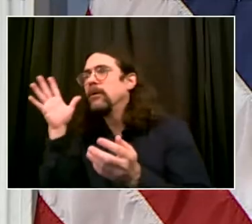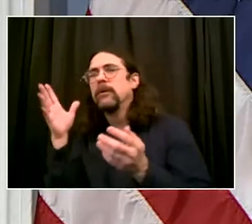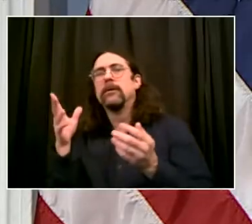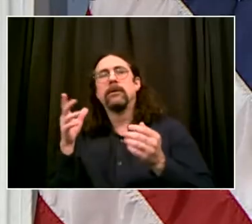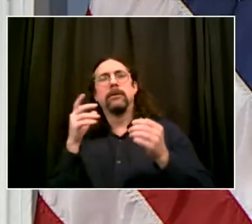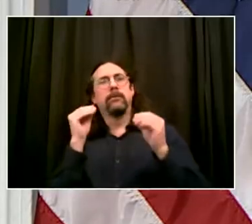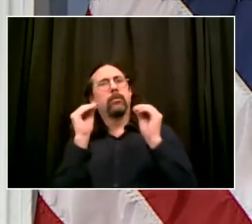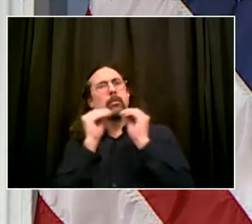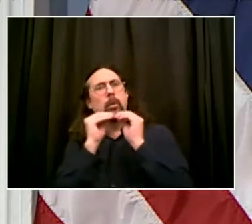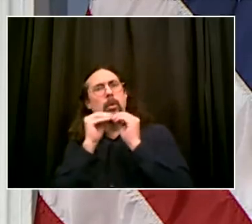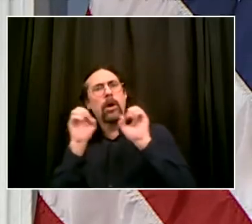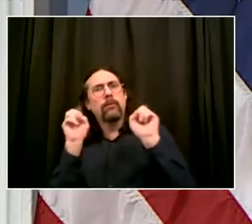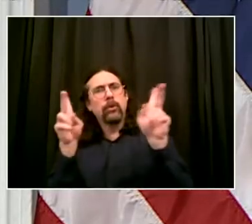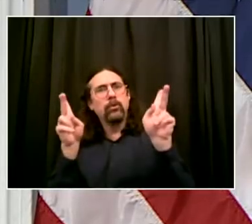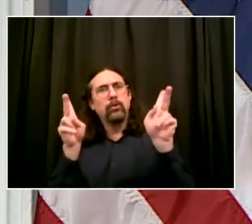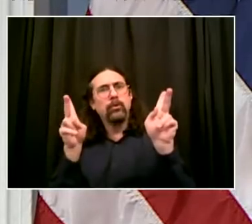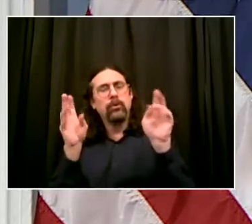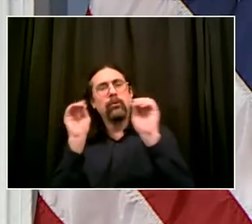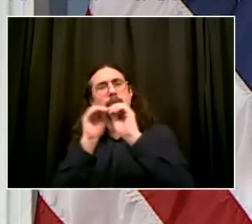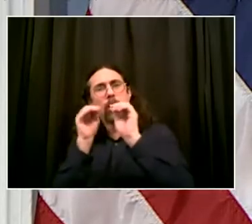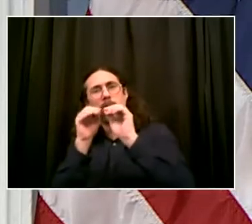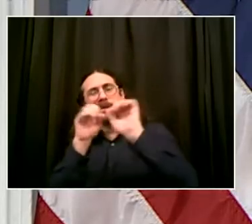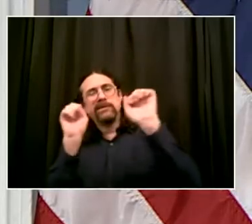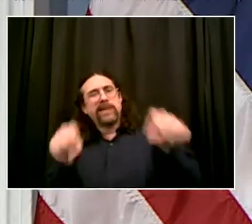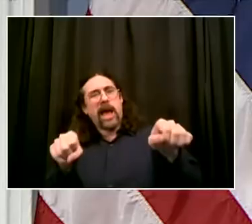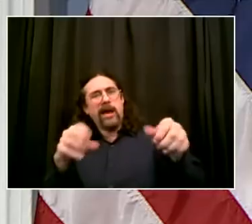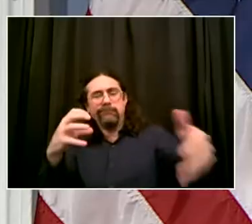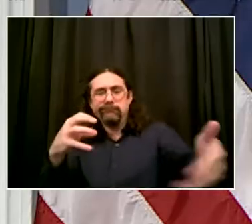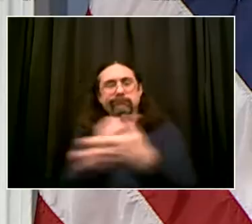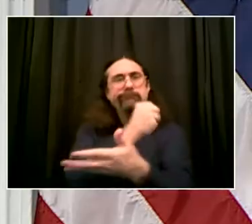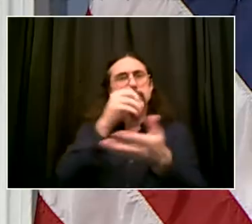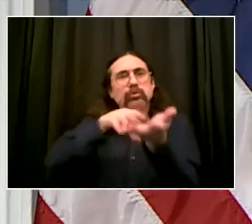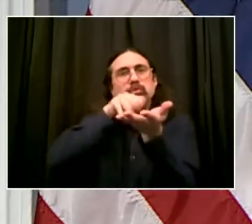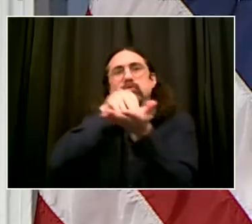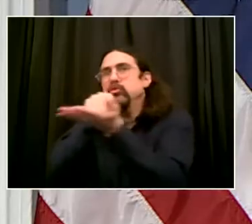WHAT ARE TEACHERS, STUDDENTSS, PARENTS HAVE ACCESS TO OF THE HIGHEST QUALITY